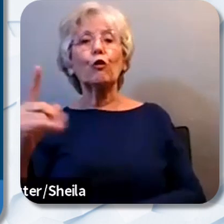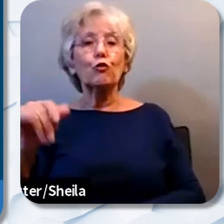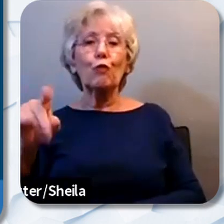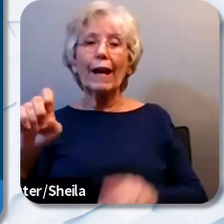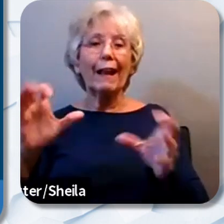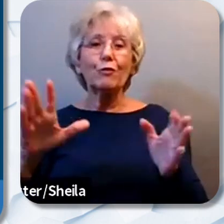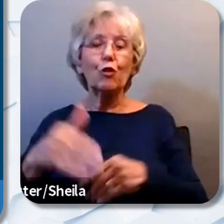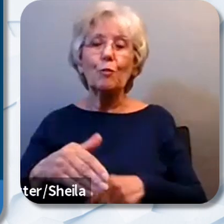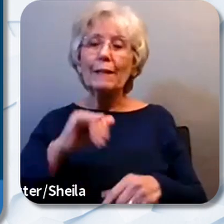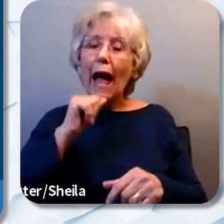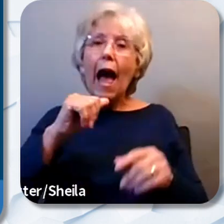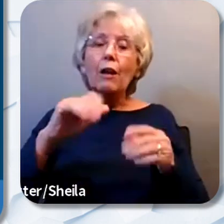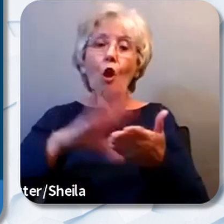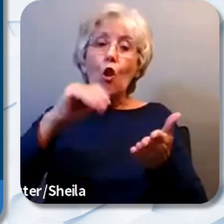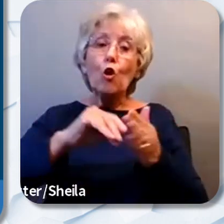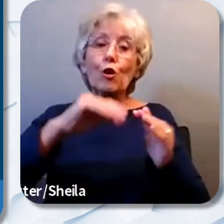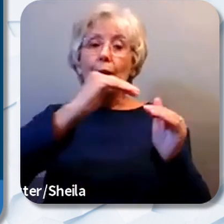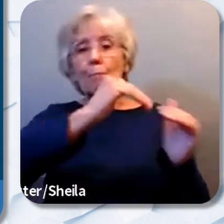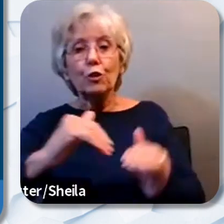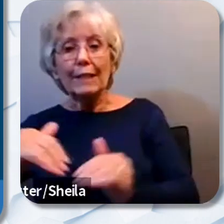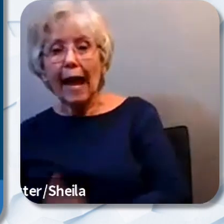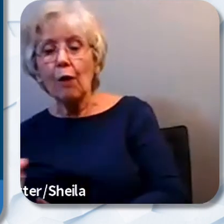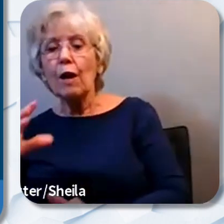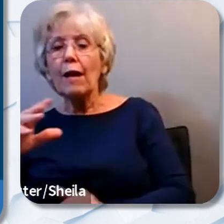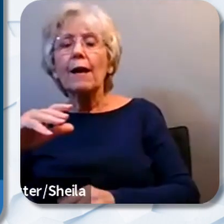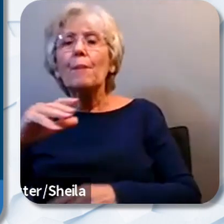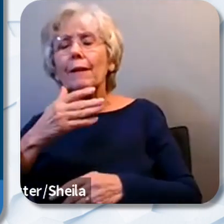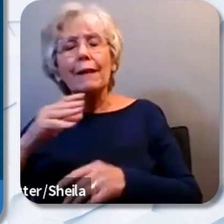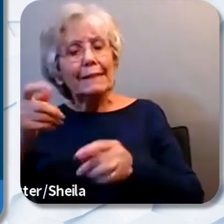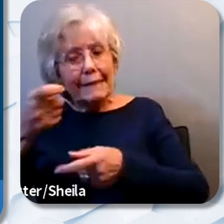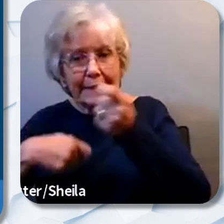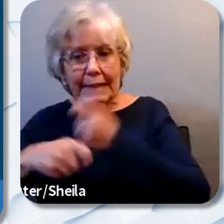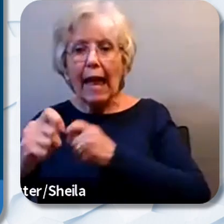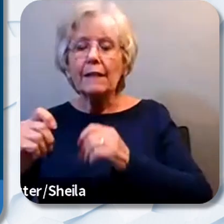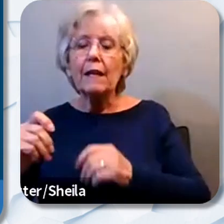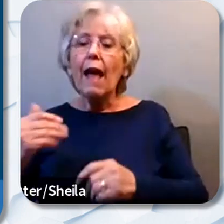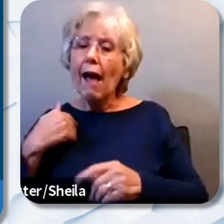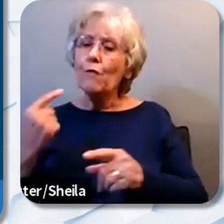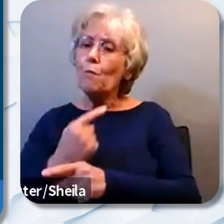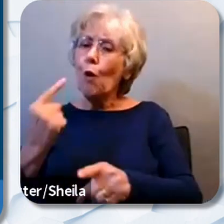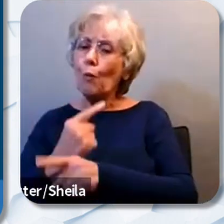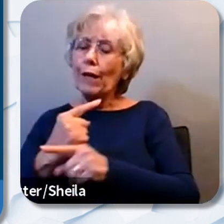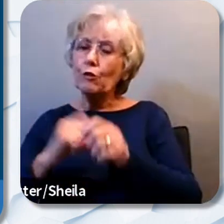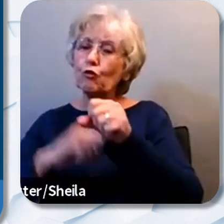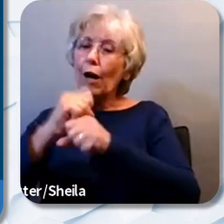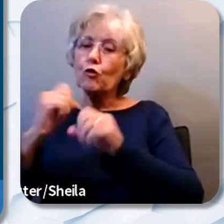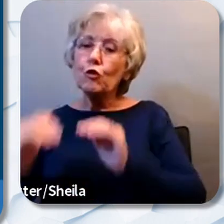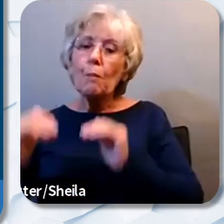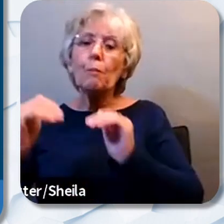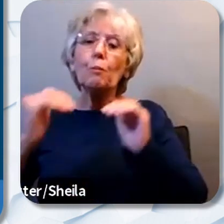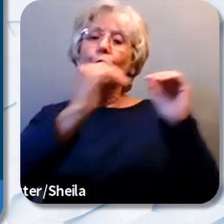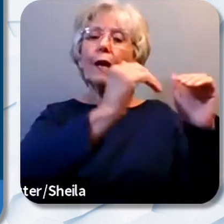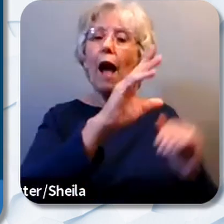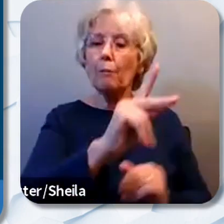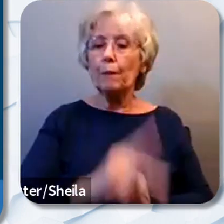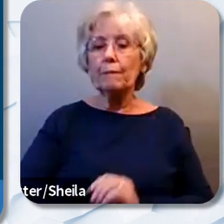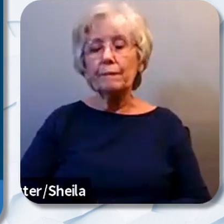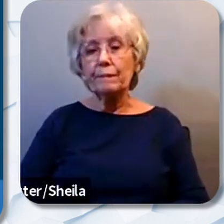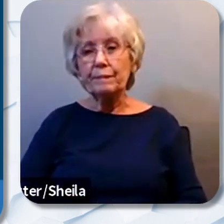learning down rather than pushing up appropriate. appropriate structures up. Sheila Self: Hmm great.